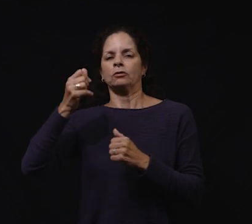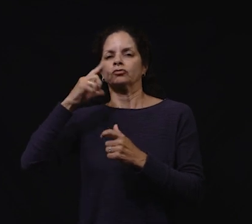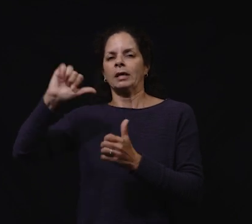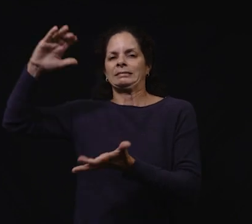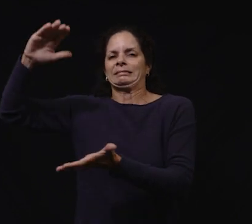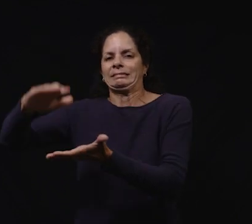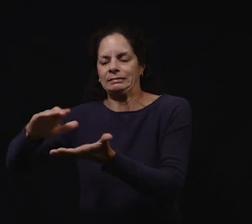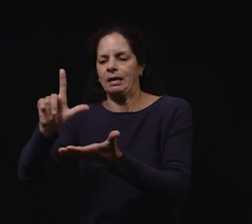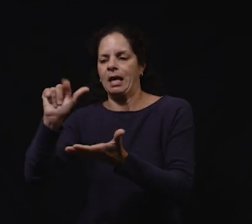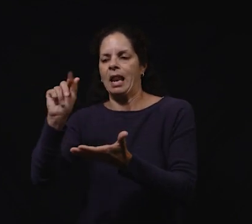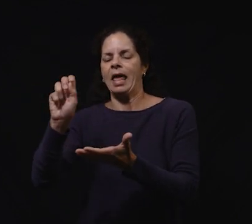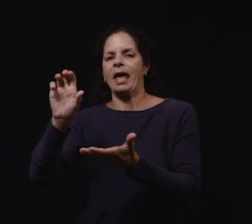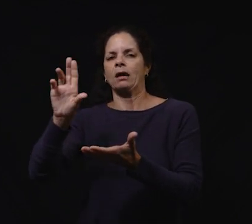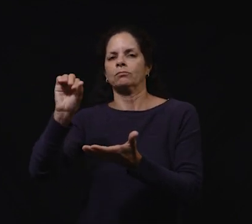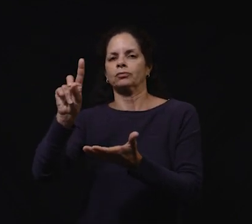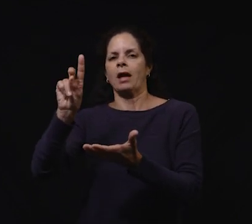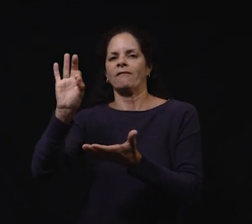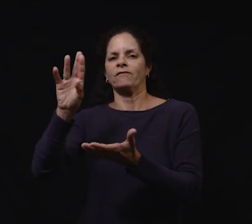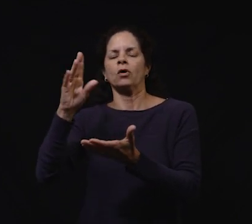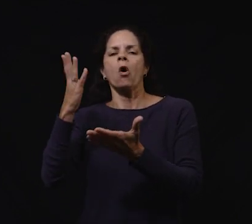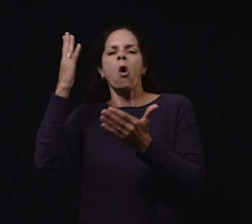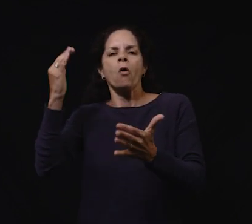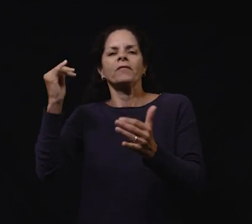So if we will get some more flood storage capacity in that area